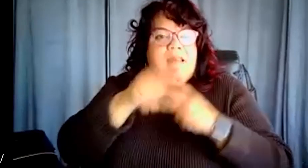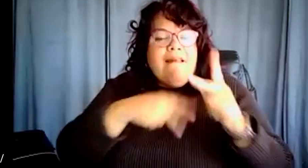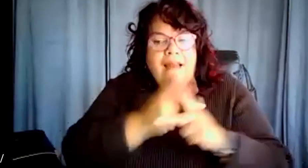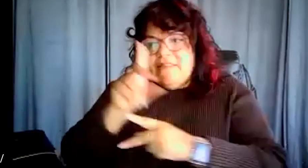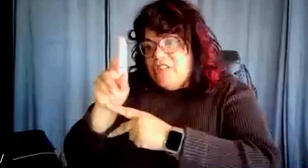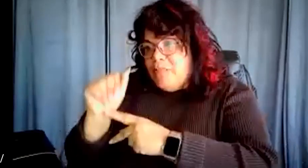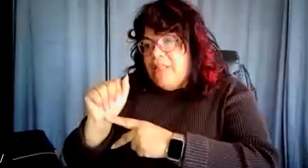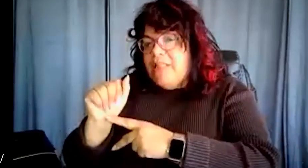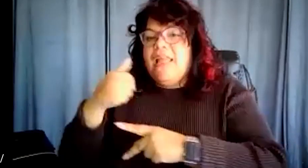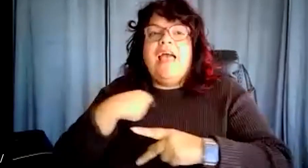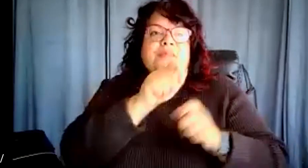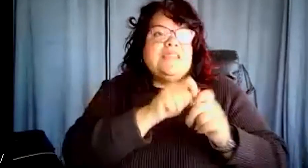who have certain identities.